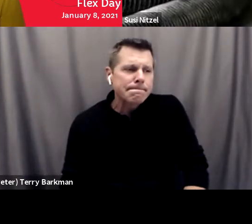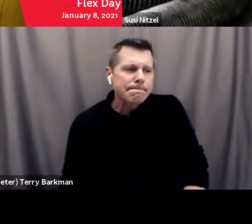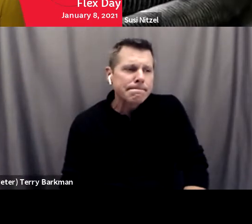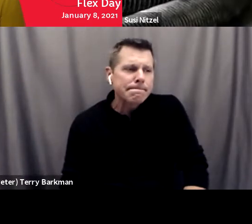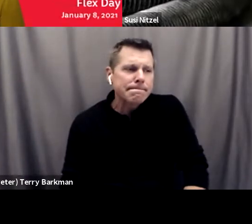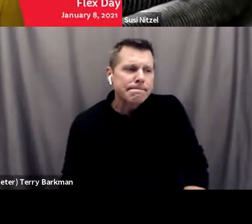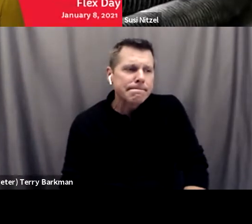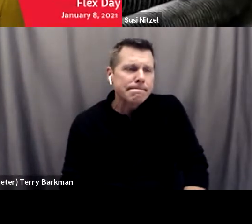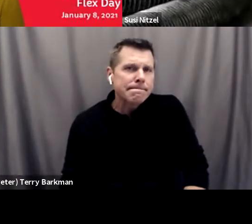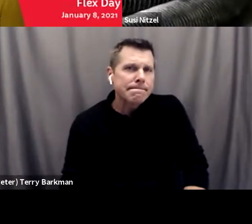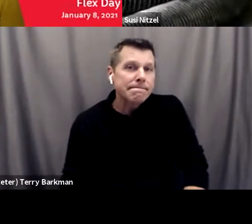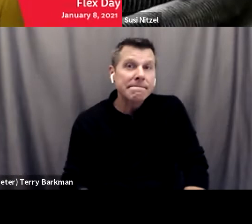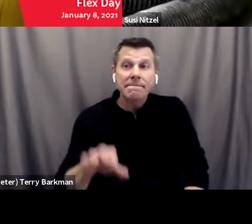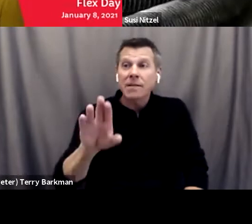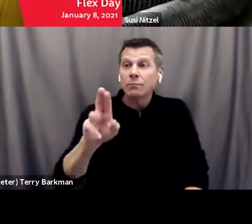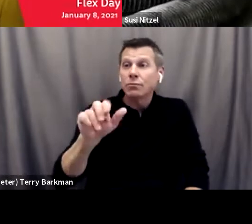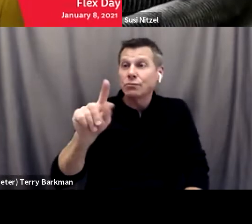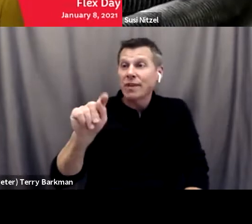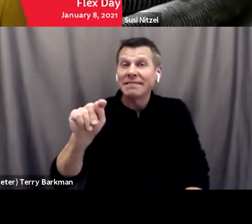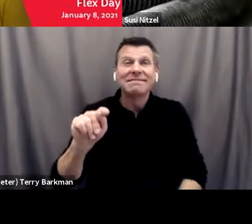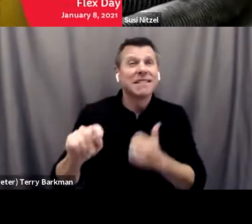Susi Nitzel: bread. Unknown: I was wrong. I apologize. Can you hear me?